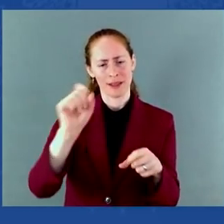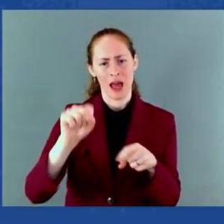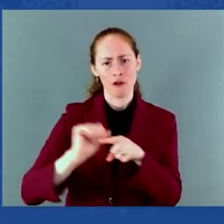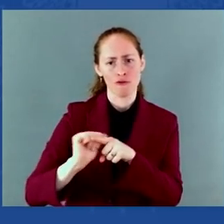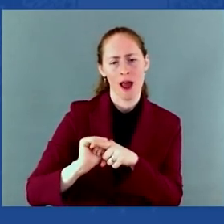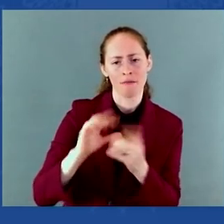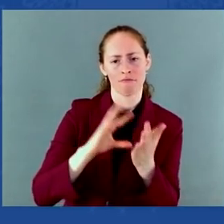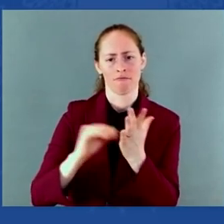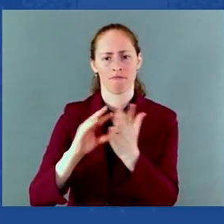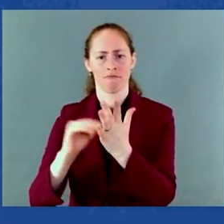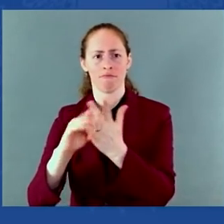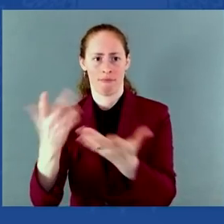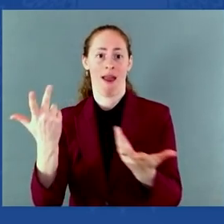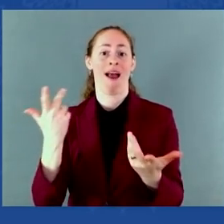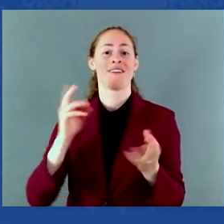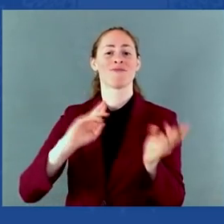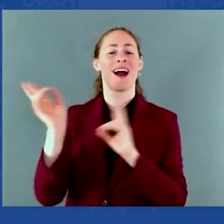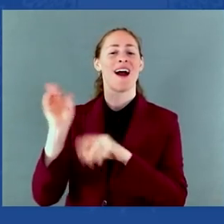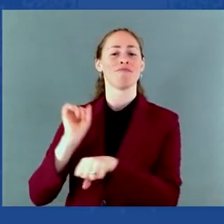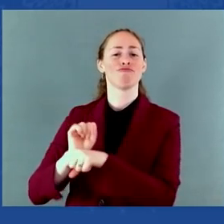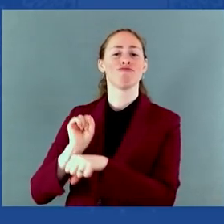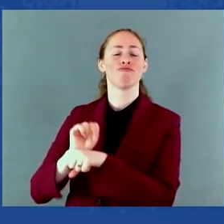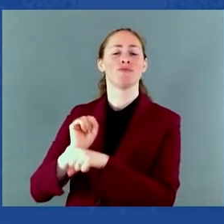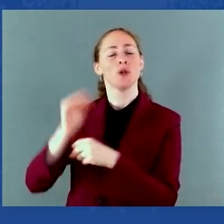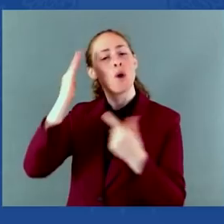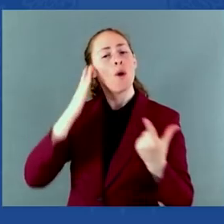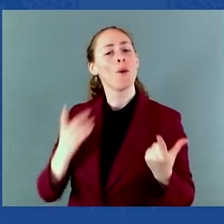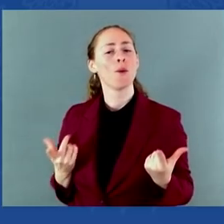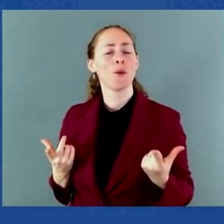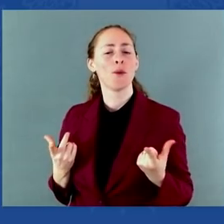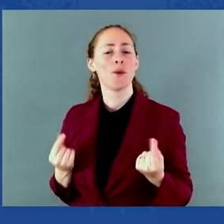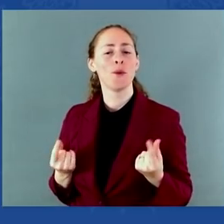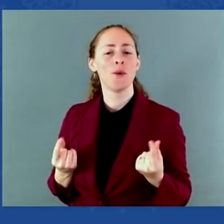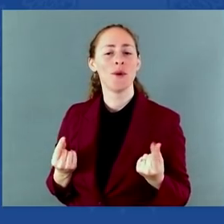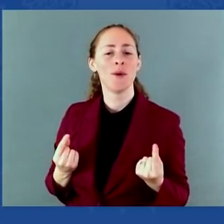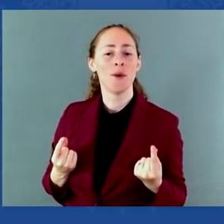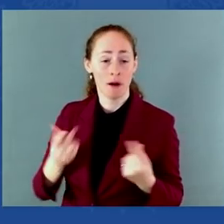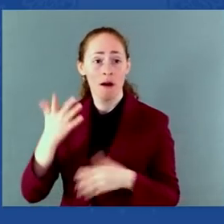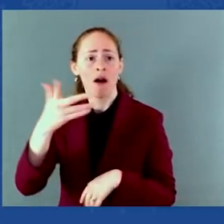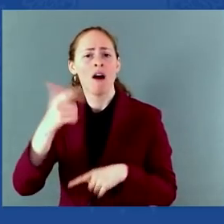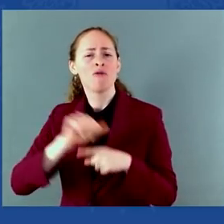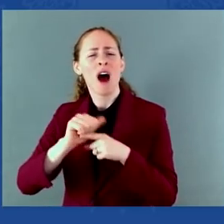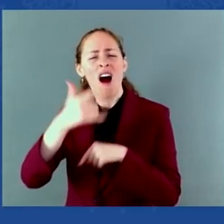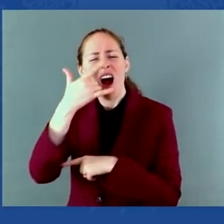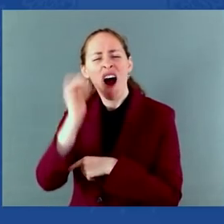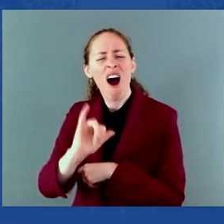including major apprentice programs that deal -- so you can hire New Hampshire folks to do this work.